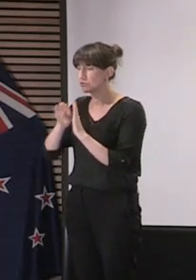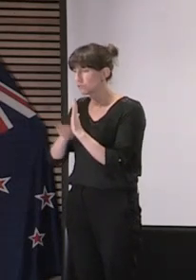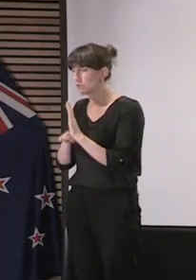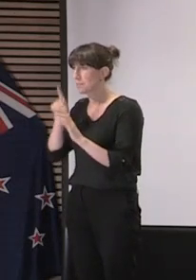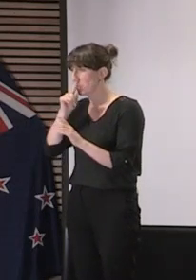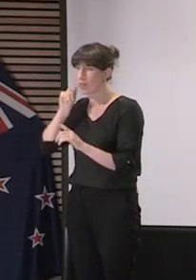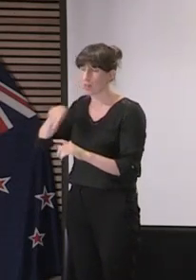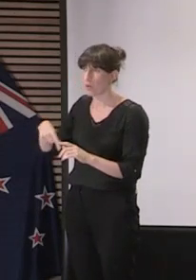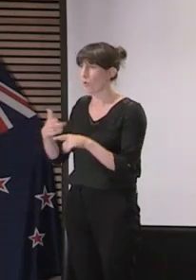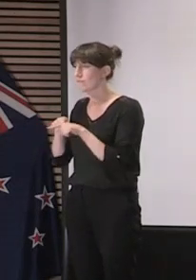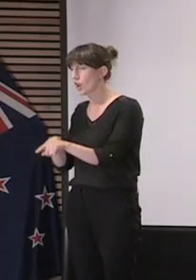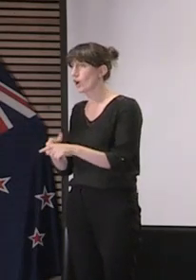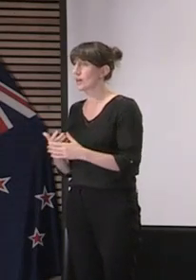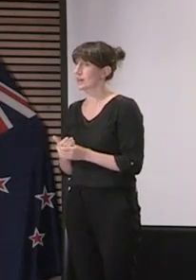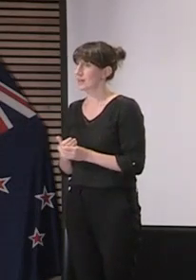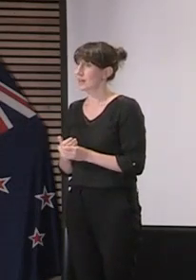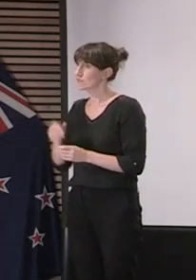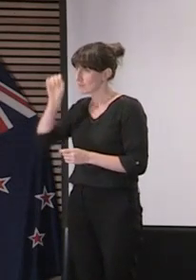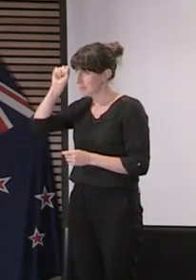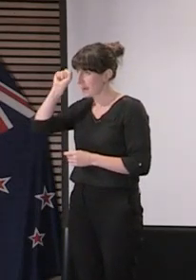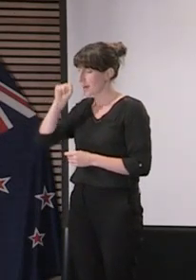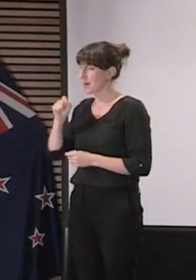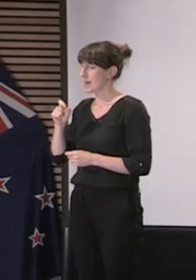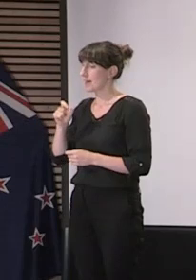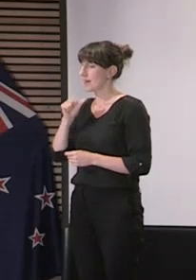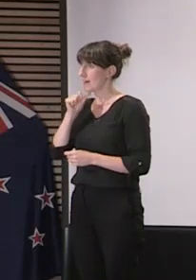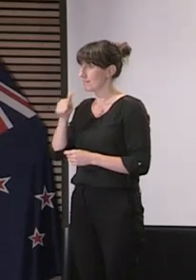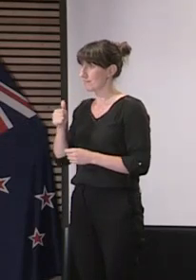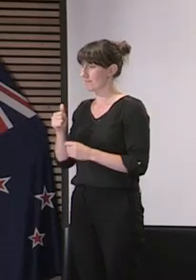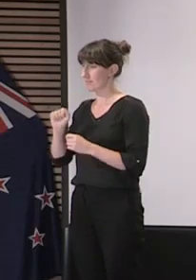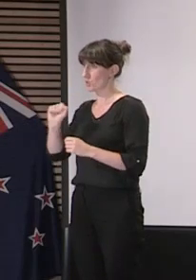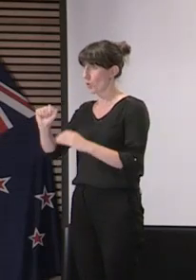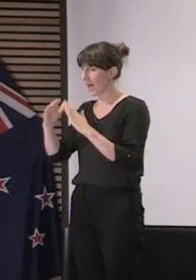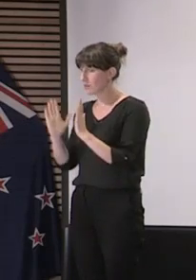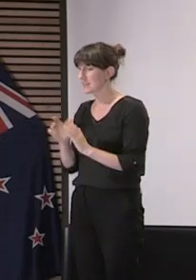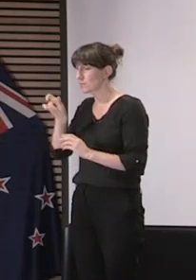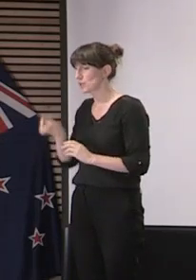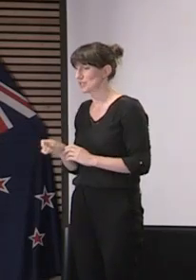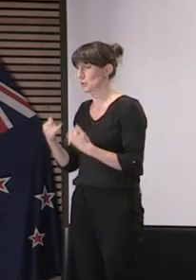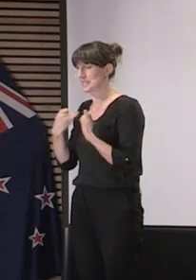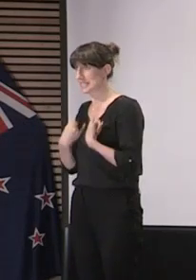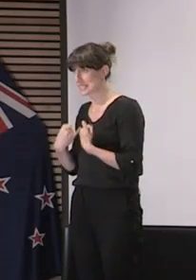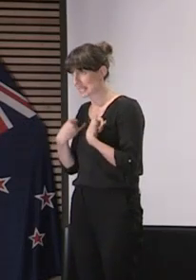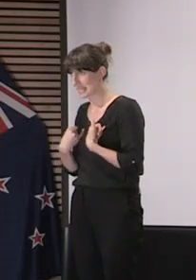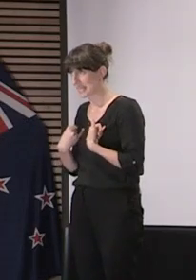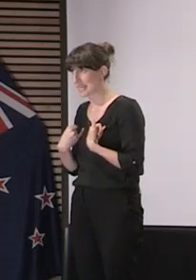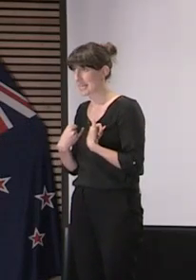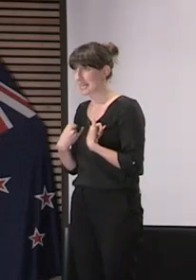about compliance and staying with rules, is also for those people that are at home